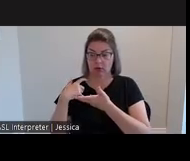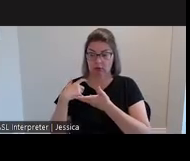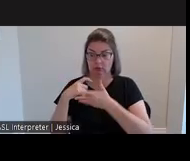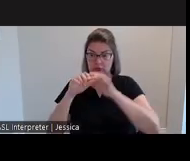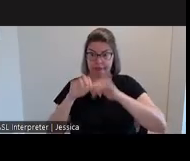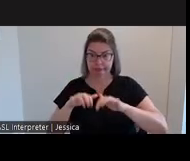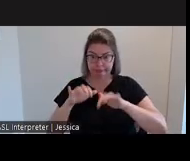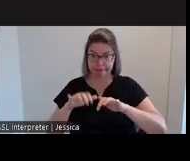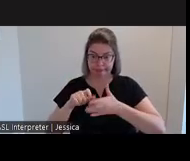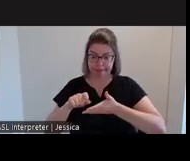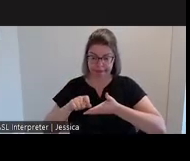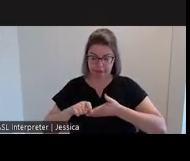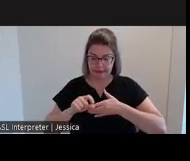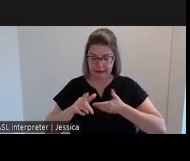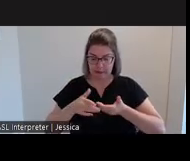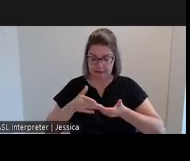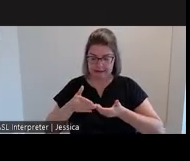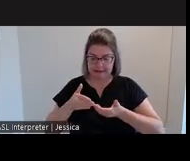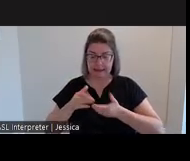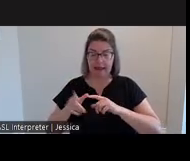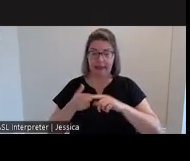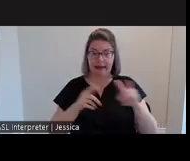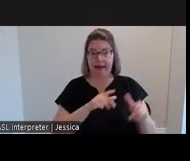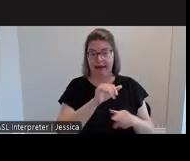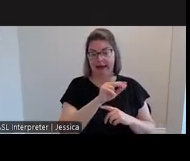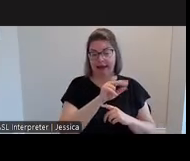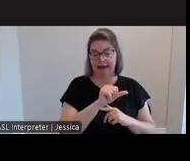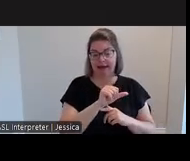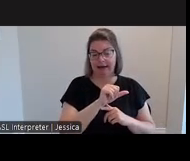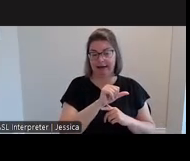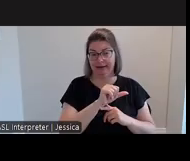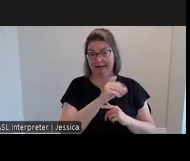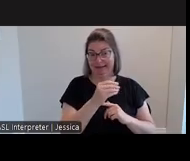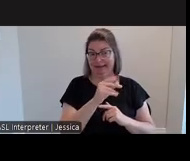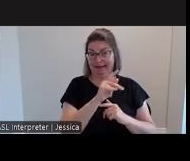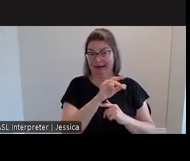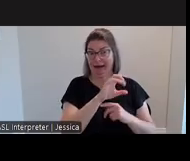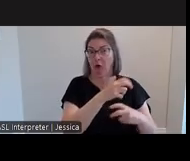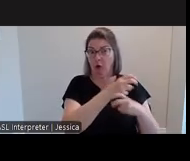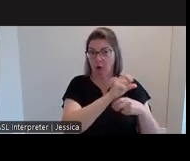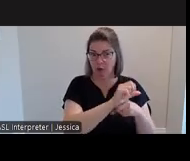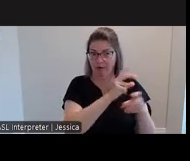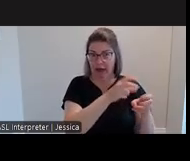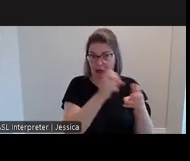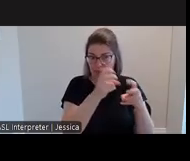um, and then Anna and Katie did, like, the hard work of actually uploading it into press books.